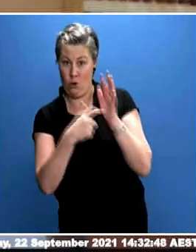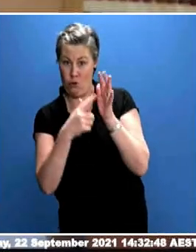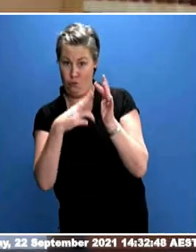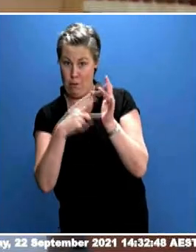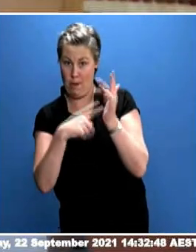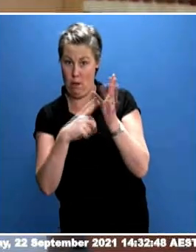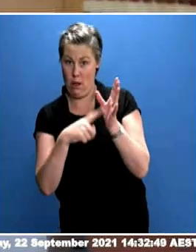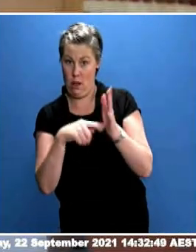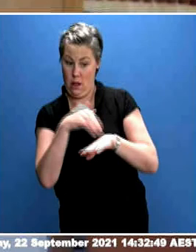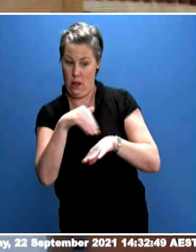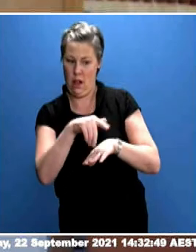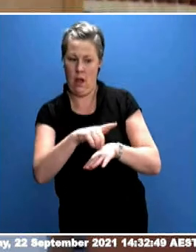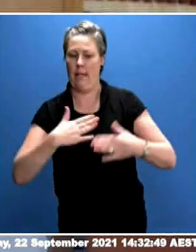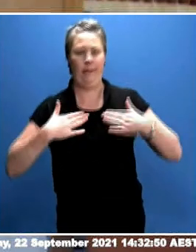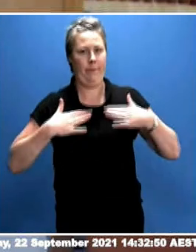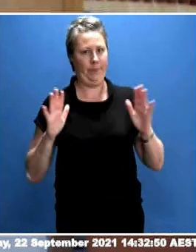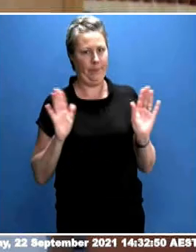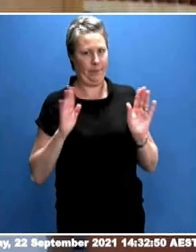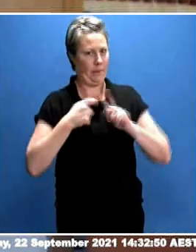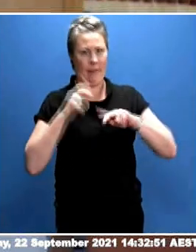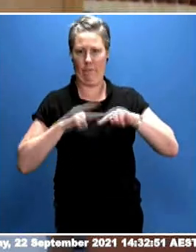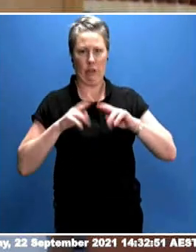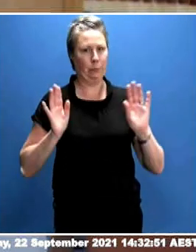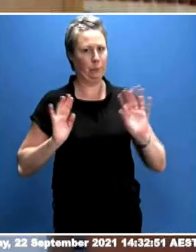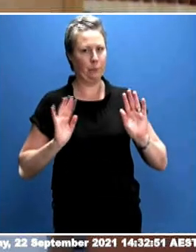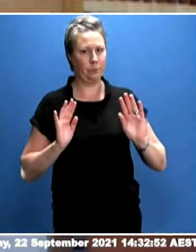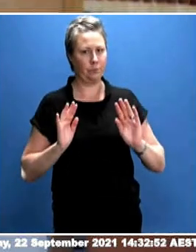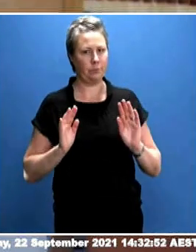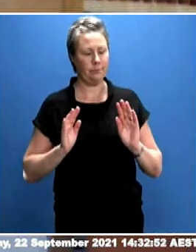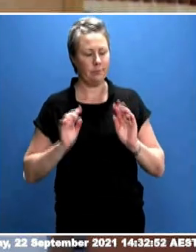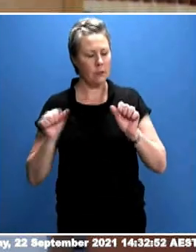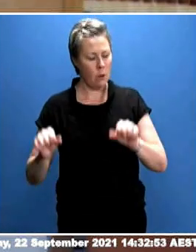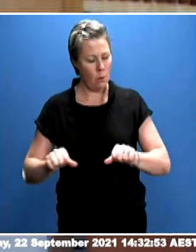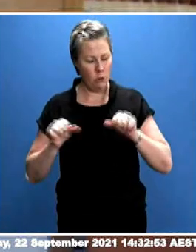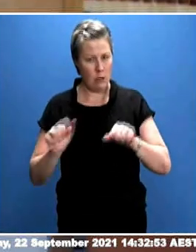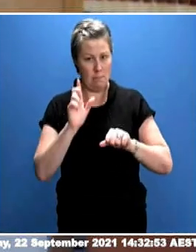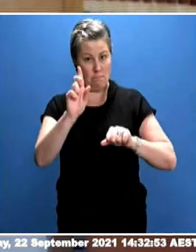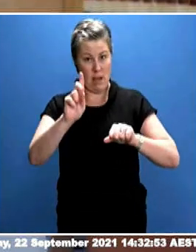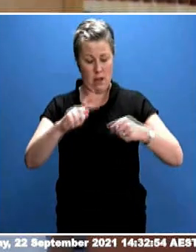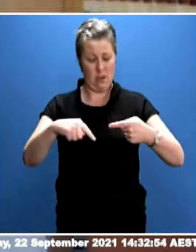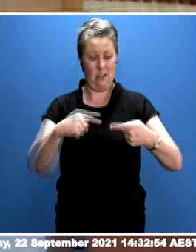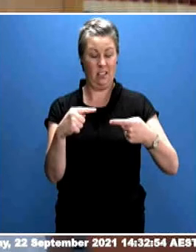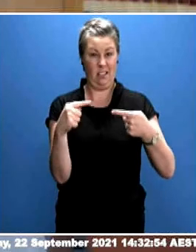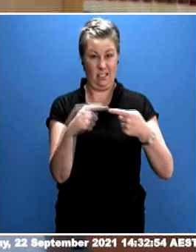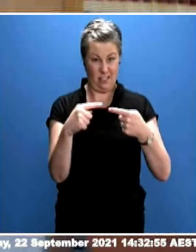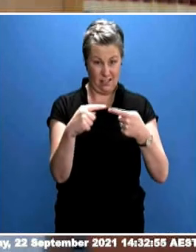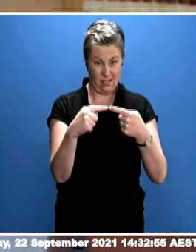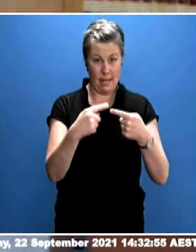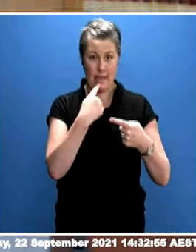Right, but because of that first criteria, that would indicate that